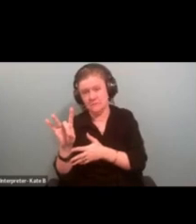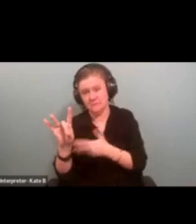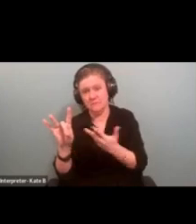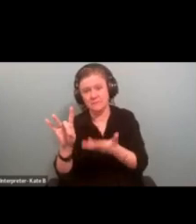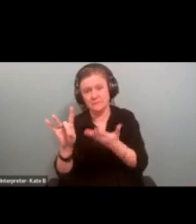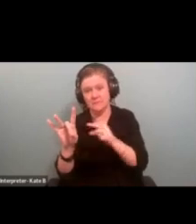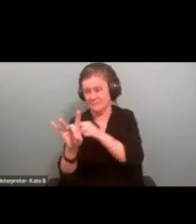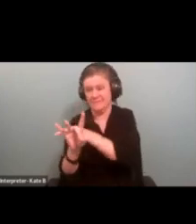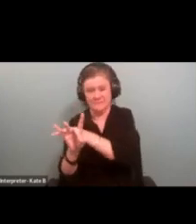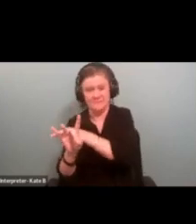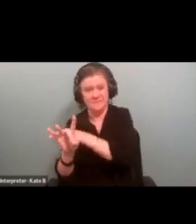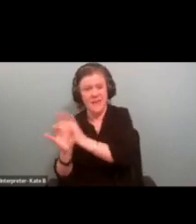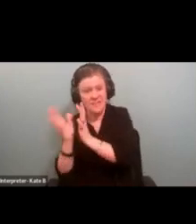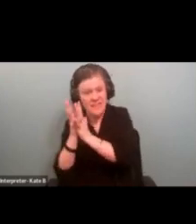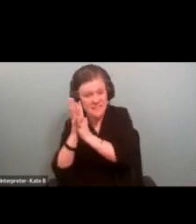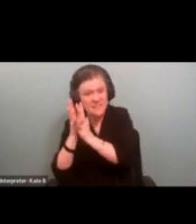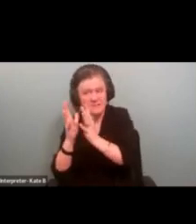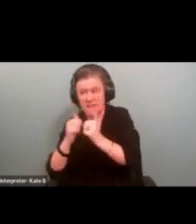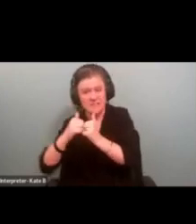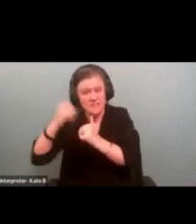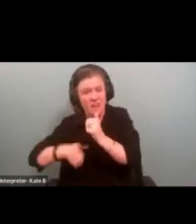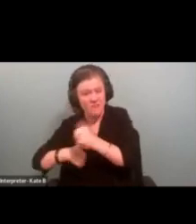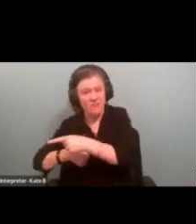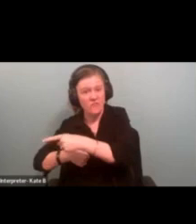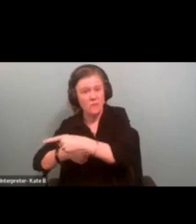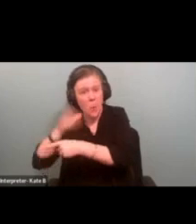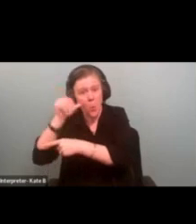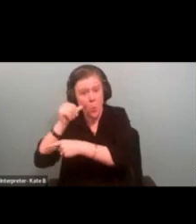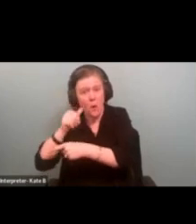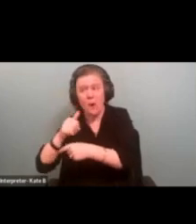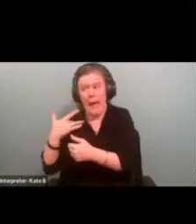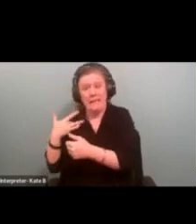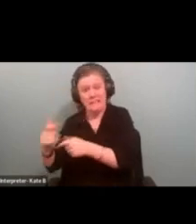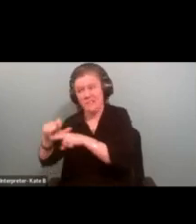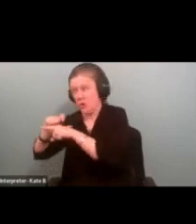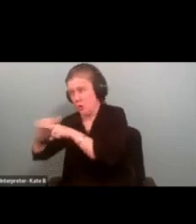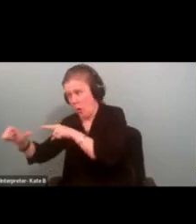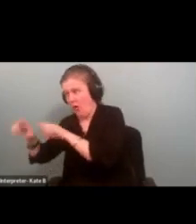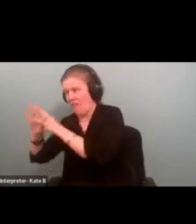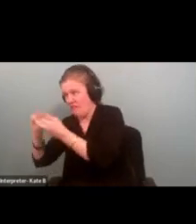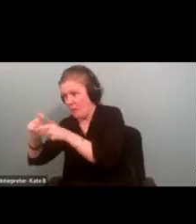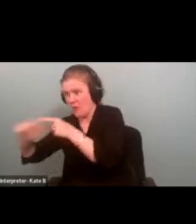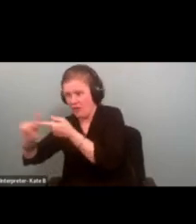takes a lot like I have to call a lot of other people But before that's going to happen, and then